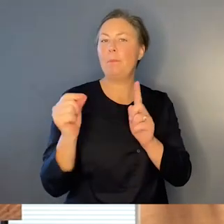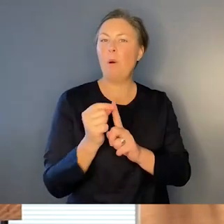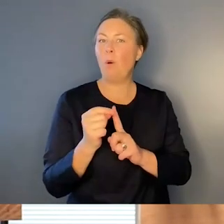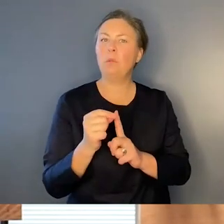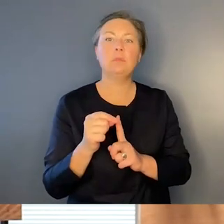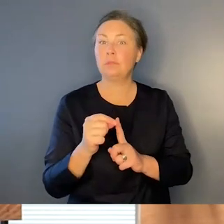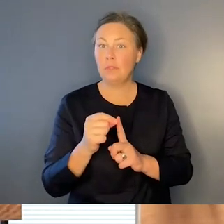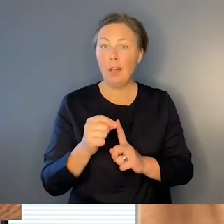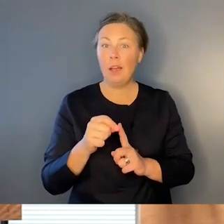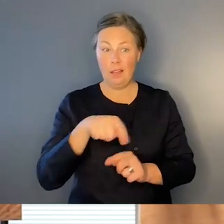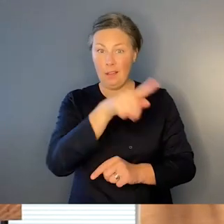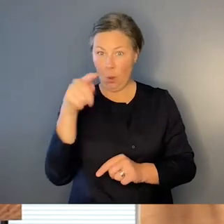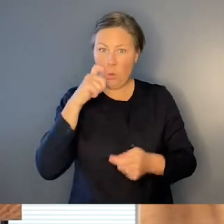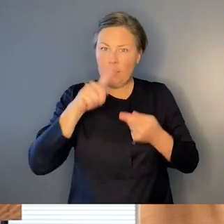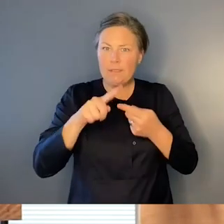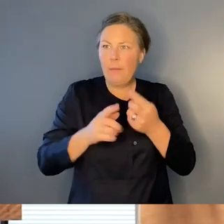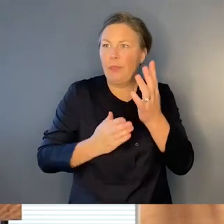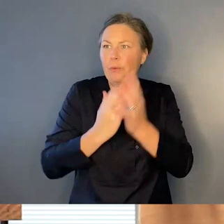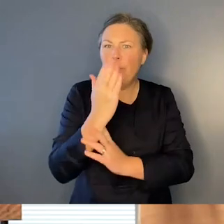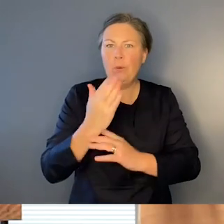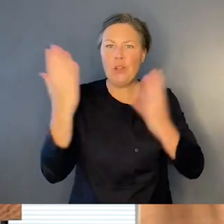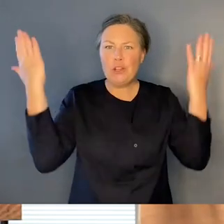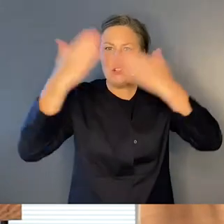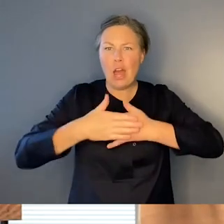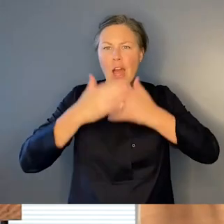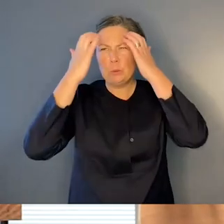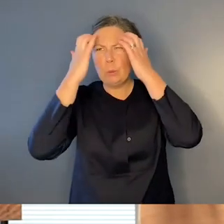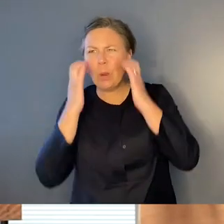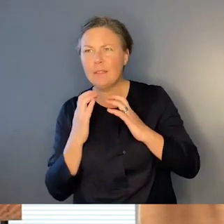the night sweats, the flushing, the hot flushes, the changes in mood,